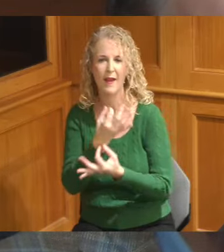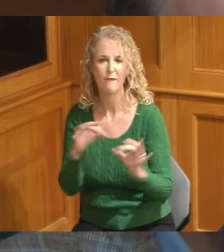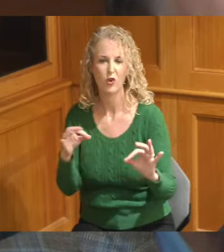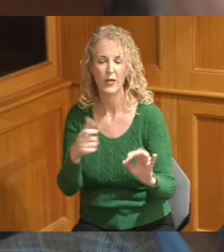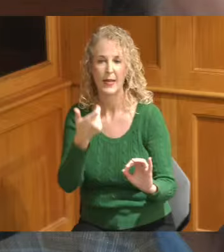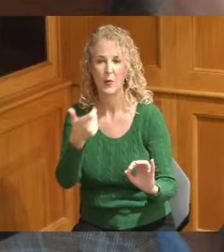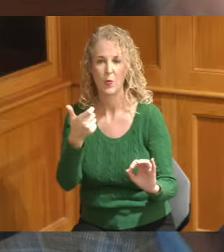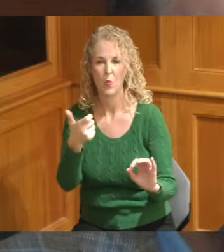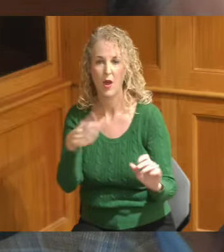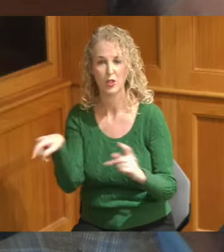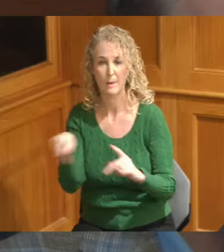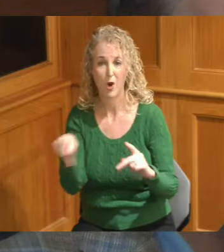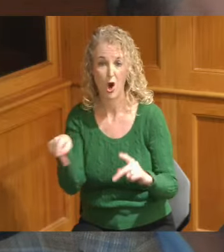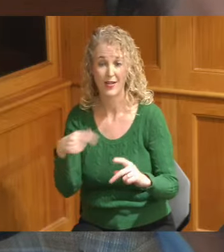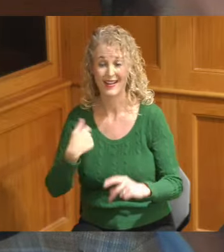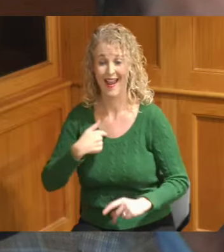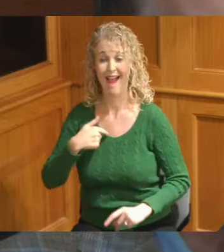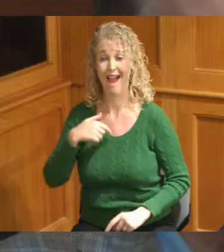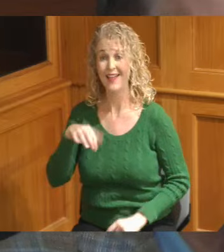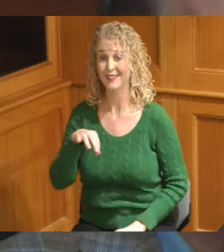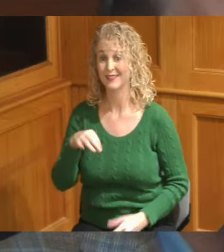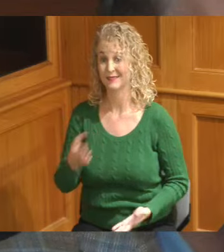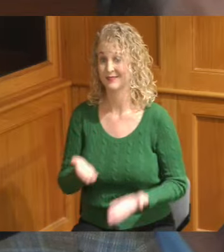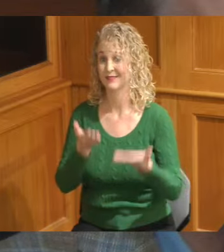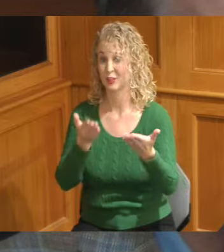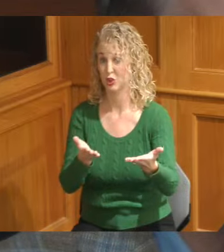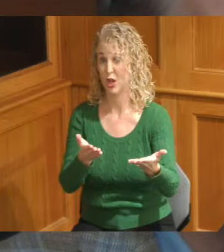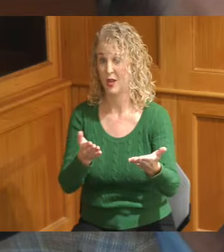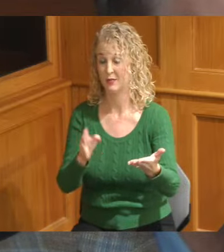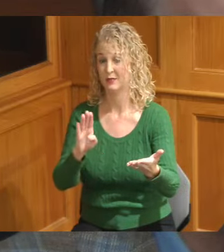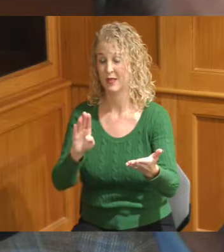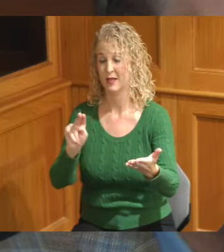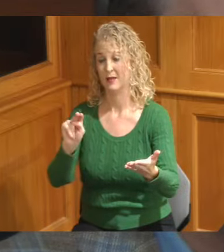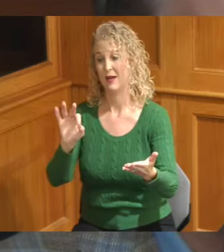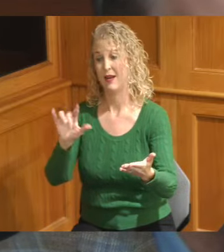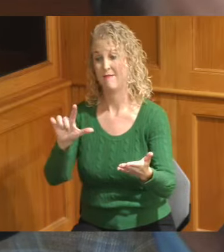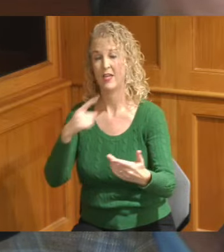Brought it forward. They went head over heels to say it couldn't be done. And only to come